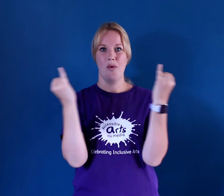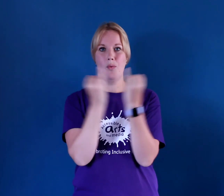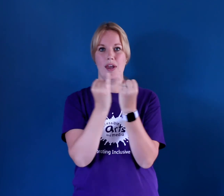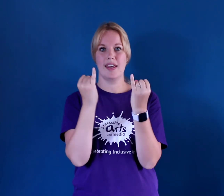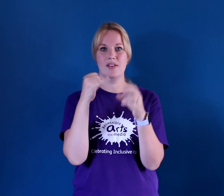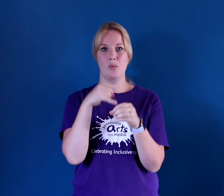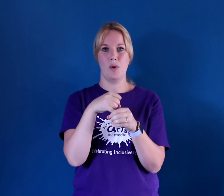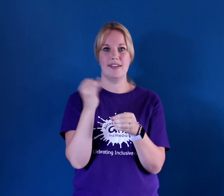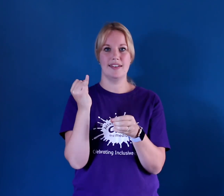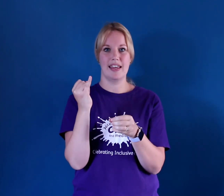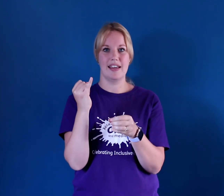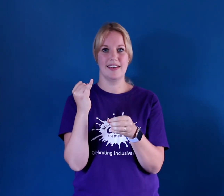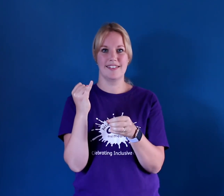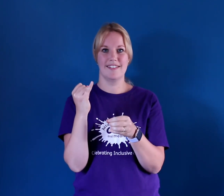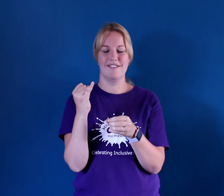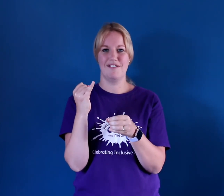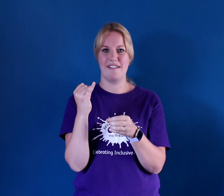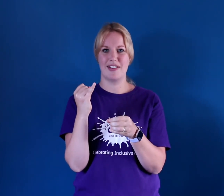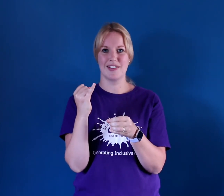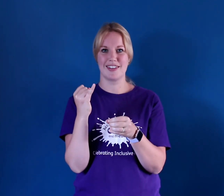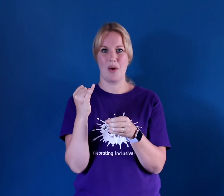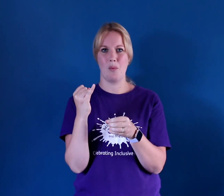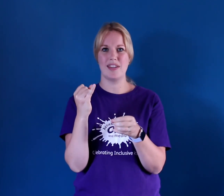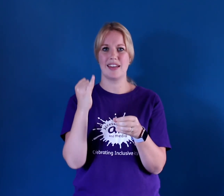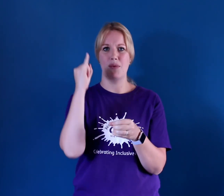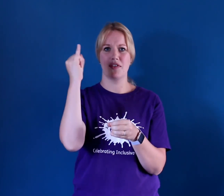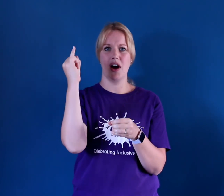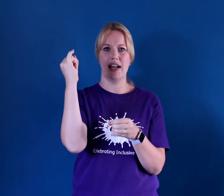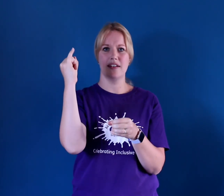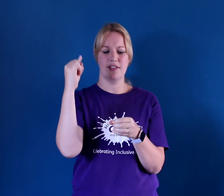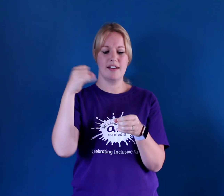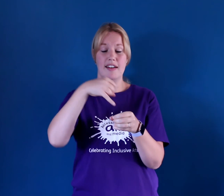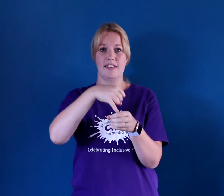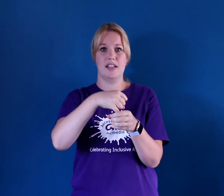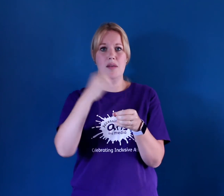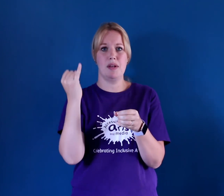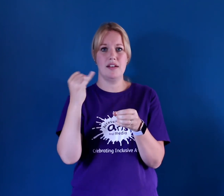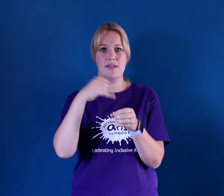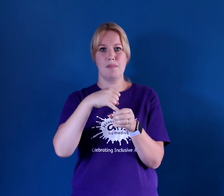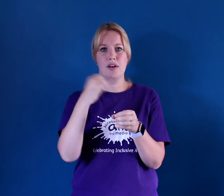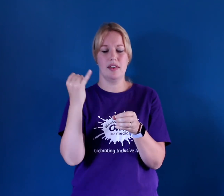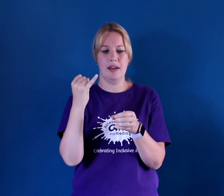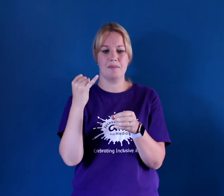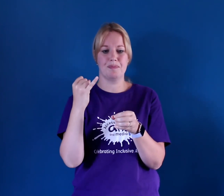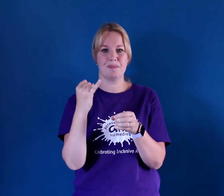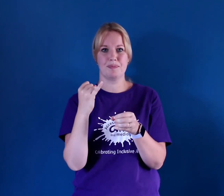Wicked whisky. Very good. So whisky- we’ve got our little finger and it’s dipping into a pot there.